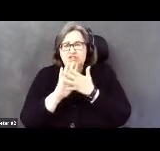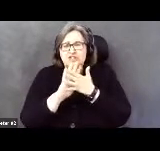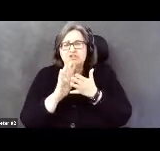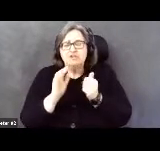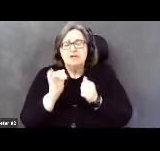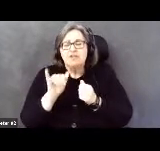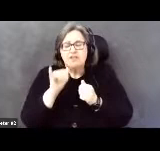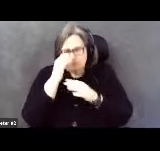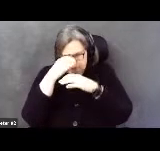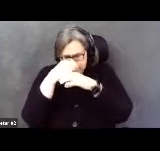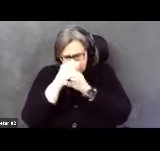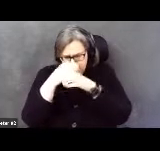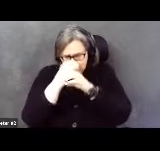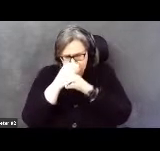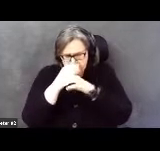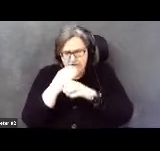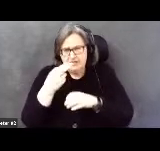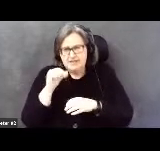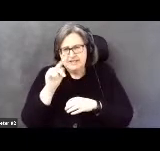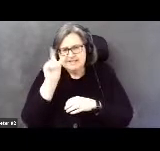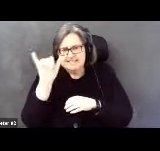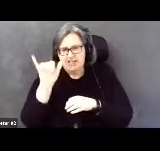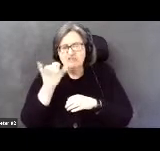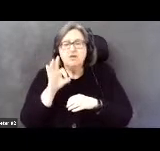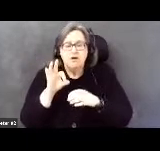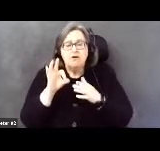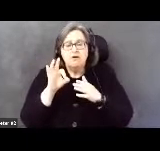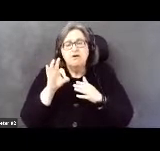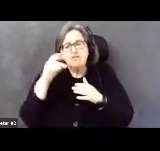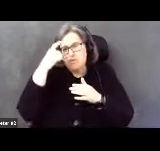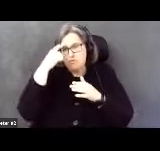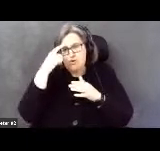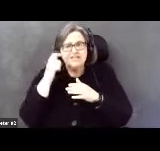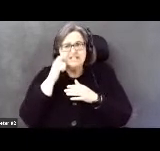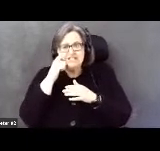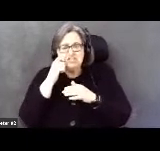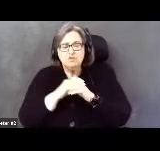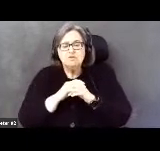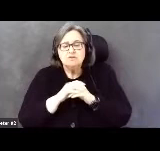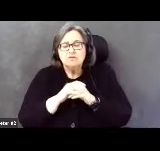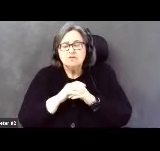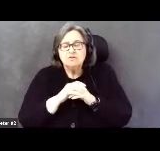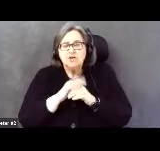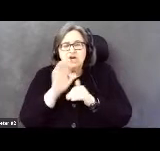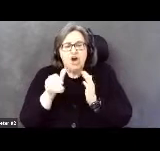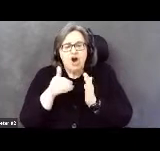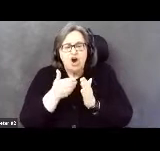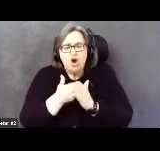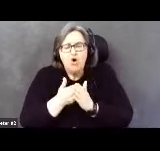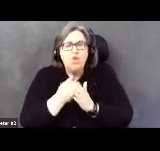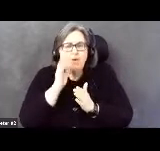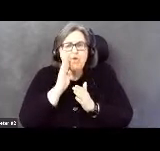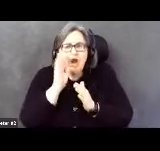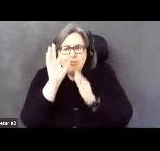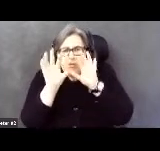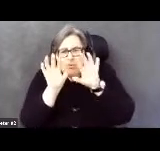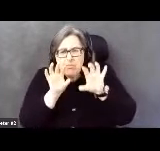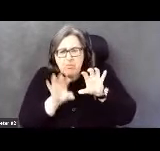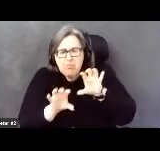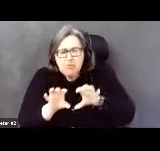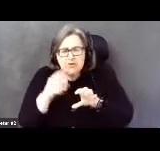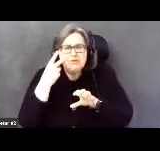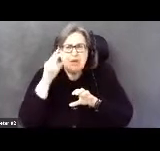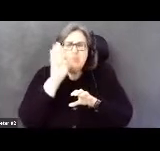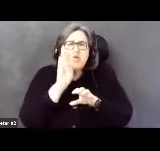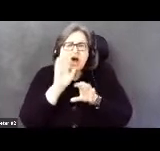microscopic examination of the brain tissue. All of the little brown areas there are torn